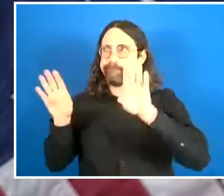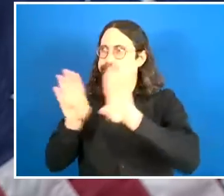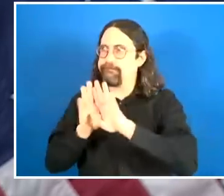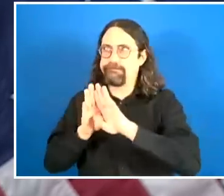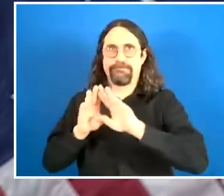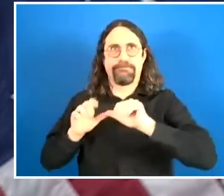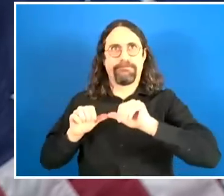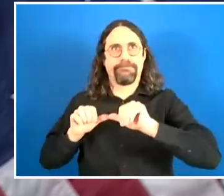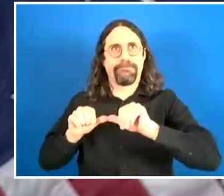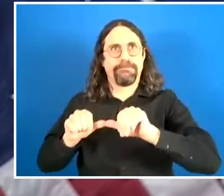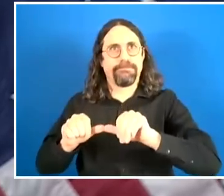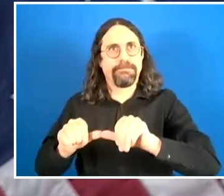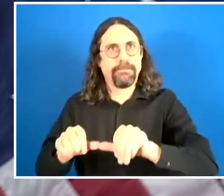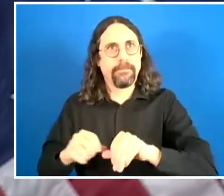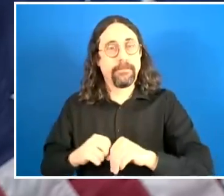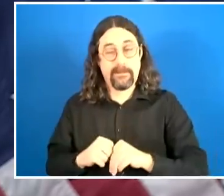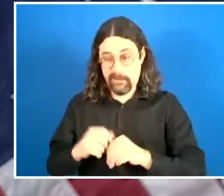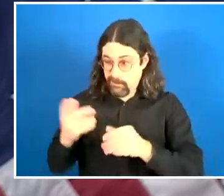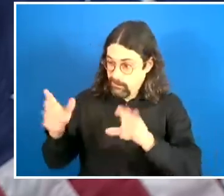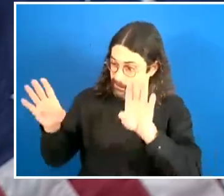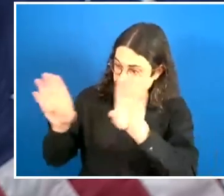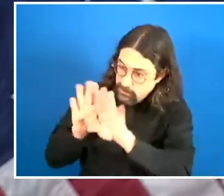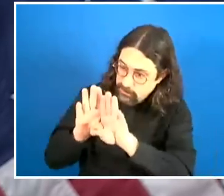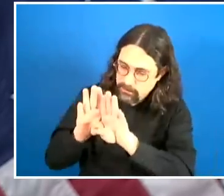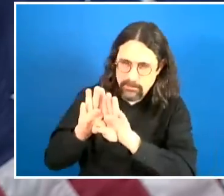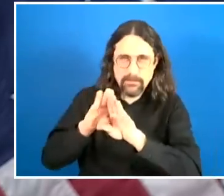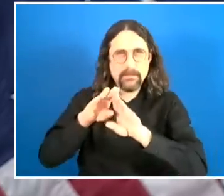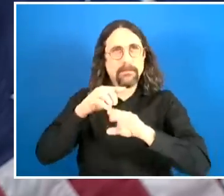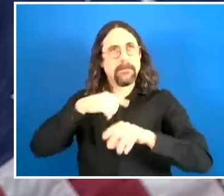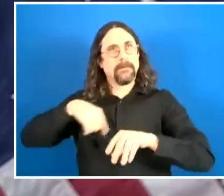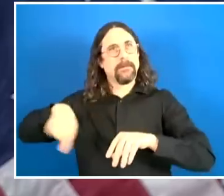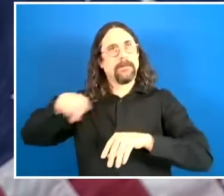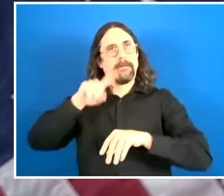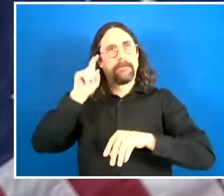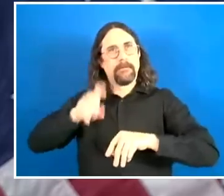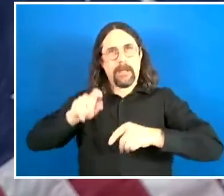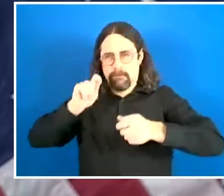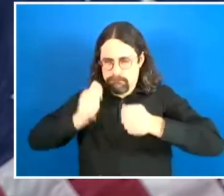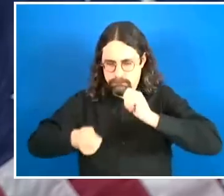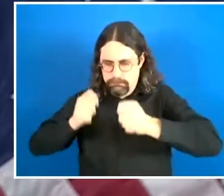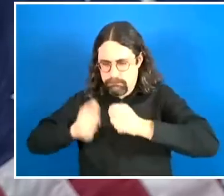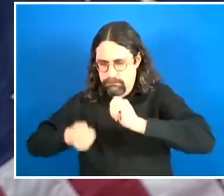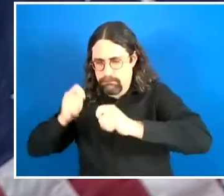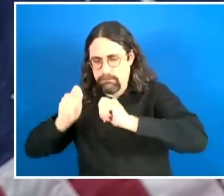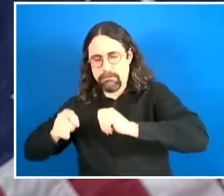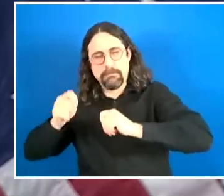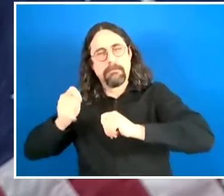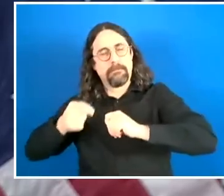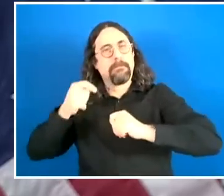OF THIS ENTIRE COUNTRY, TO SOMEHOW CREATE SOMETHING NEW, TO